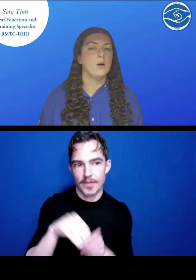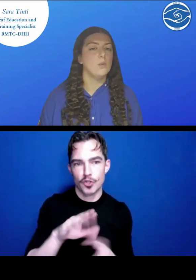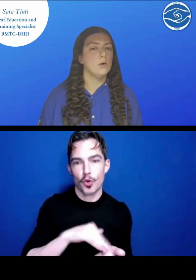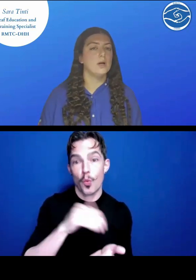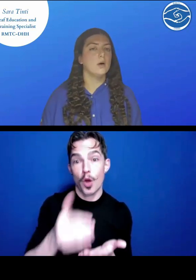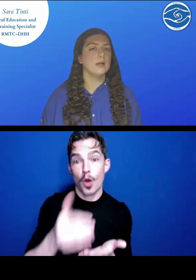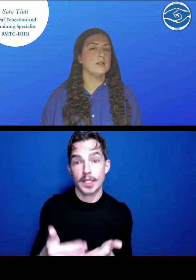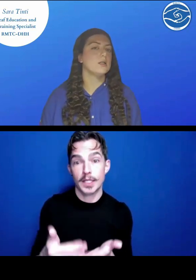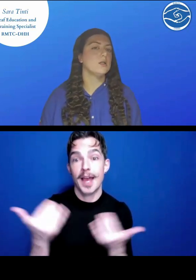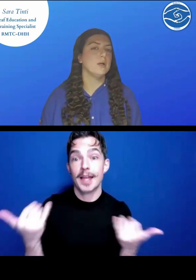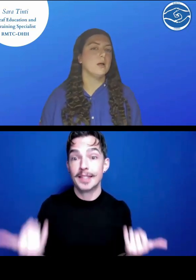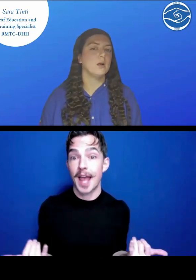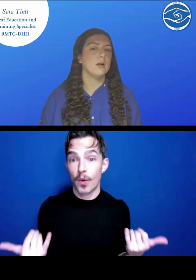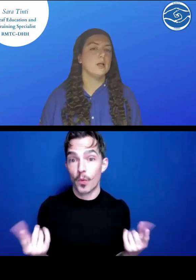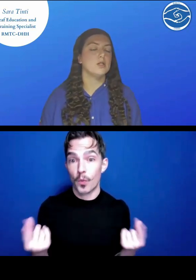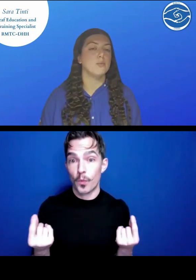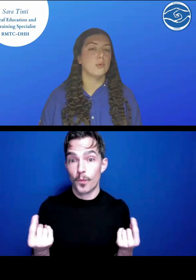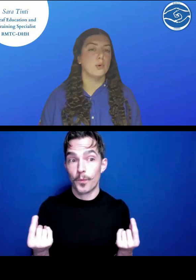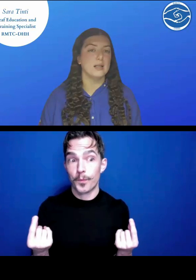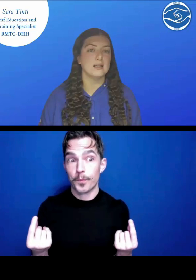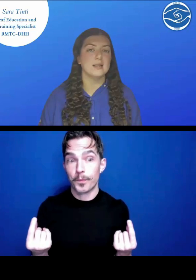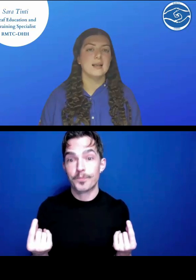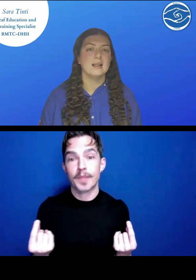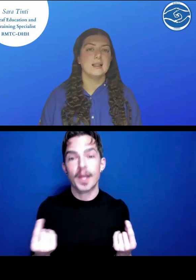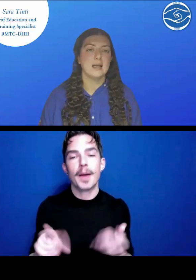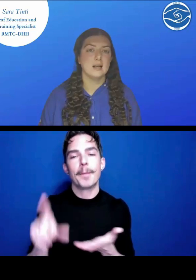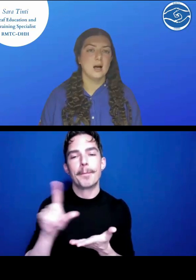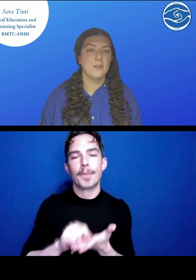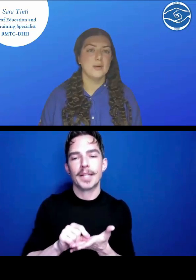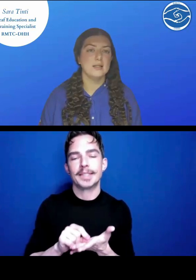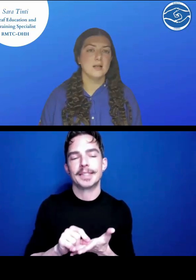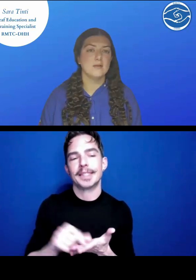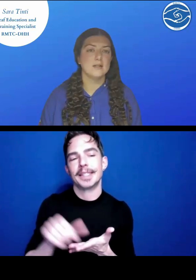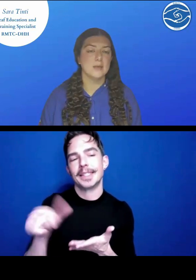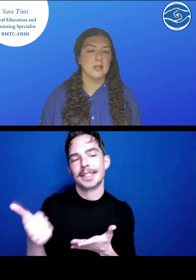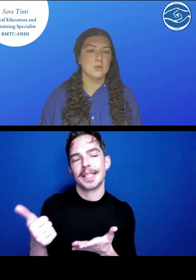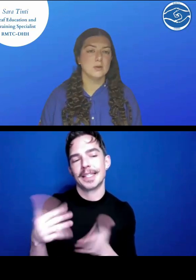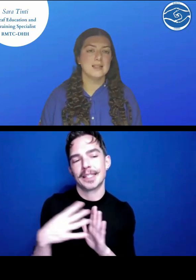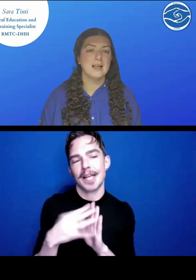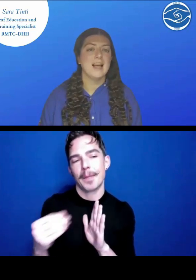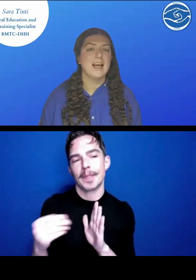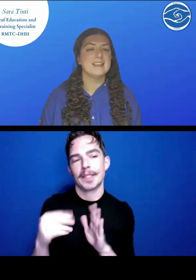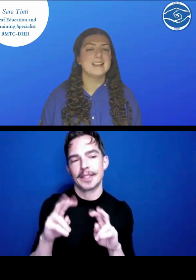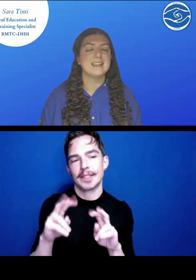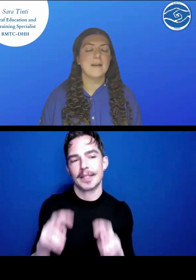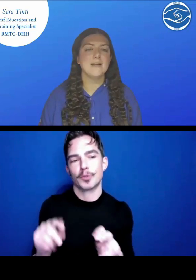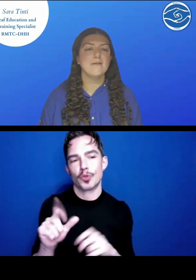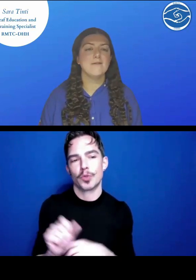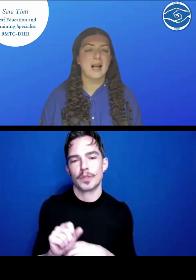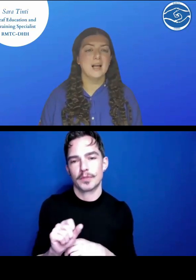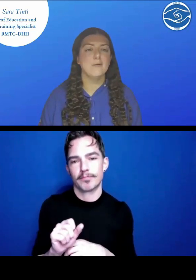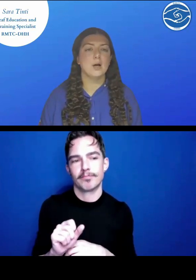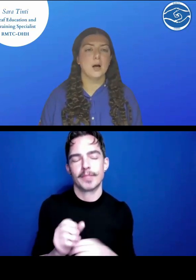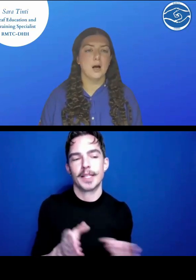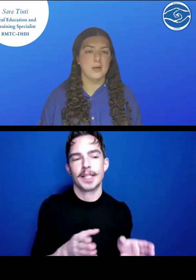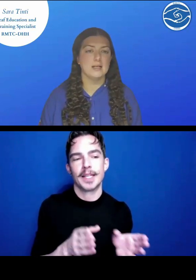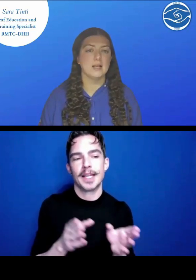And now what we're going to do is we are going to print 10 copies of assessment tools and 75 copies